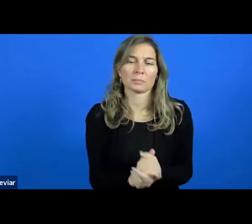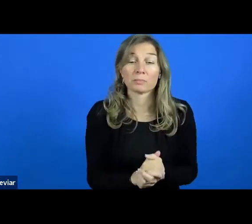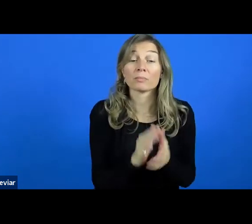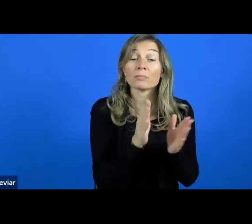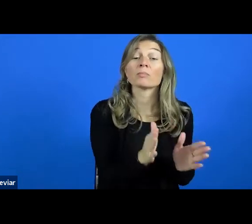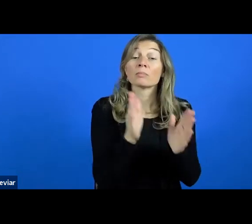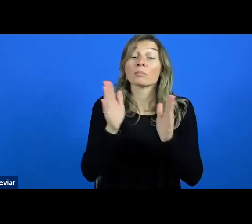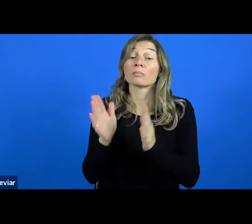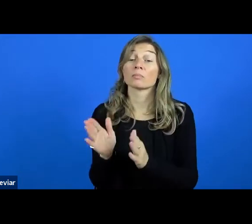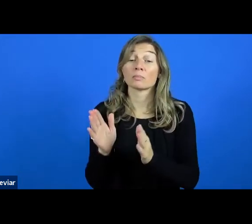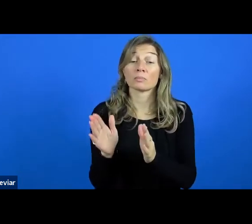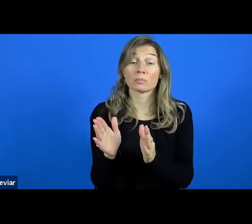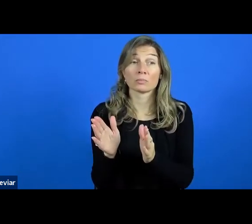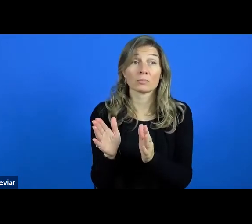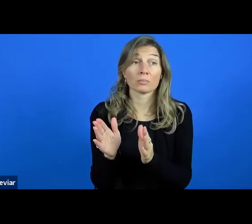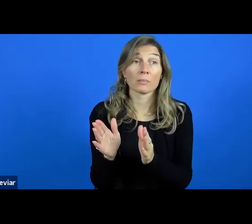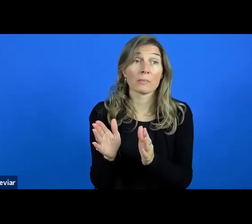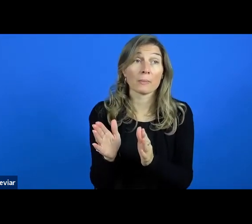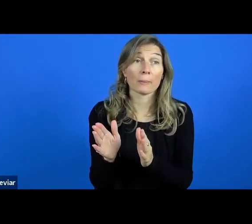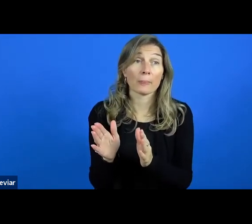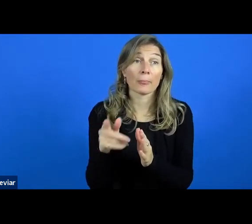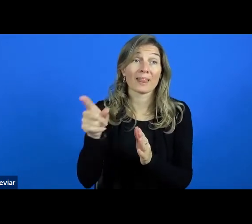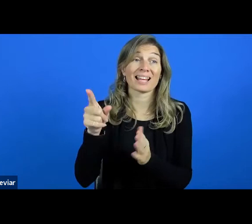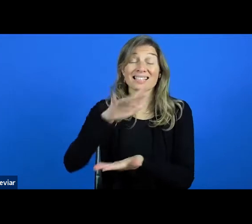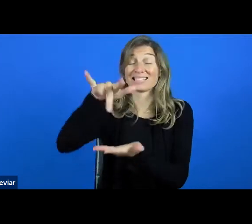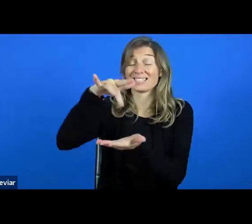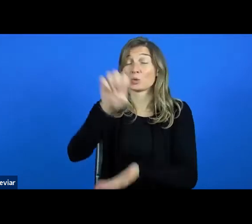We have even a special understanding with European Investment Bank